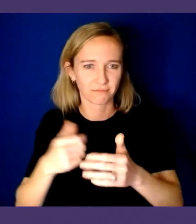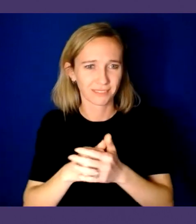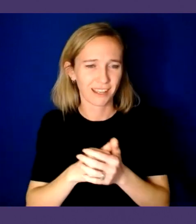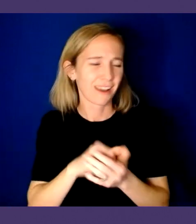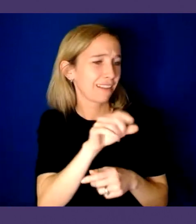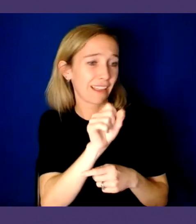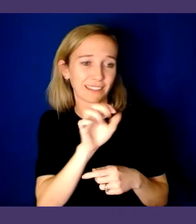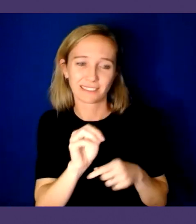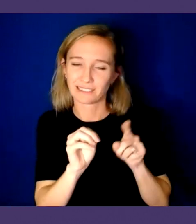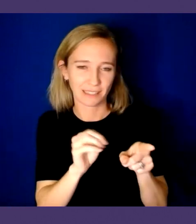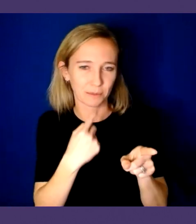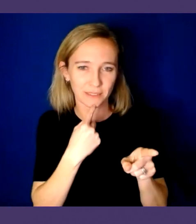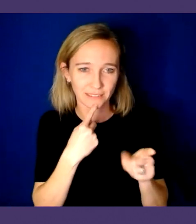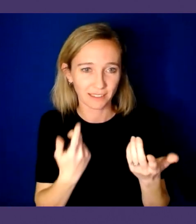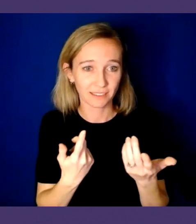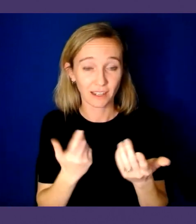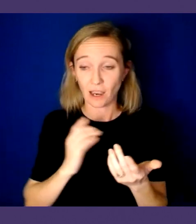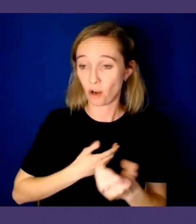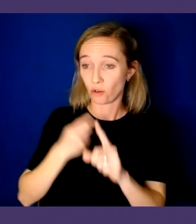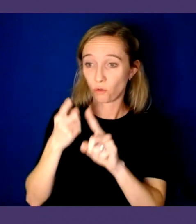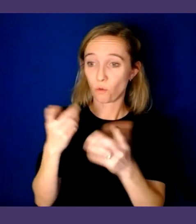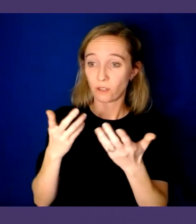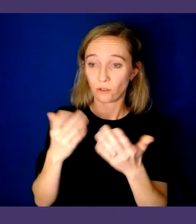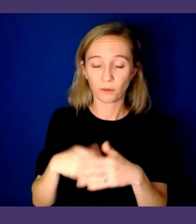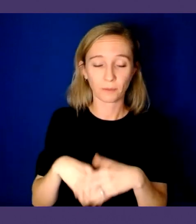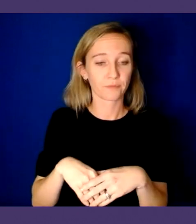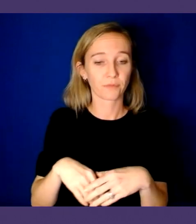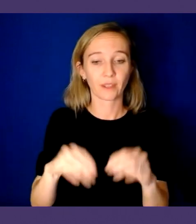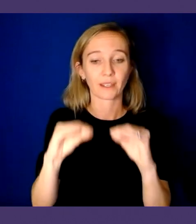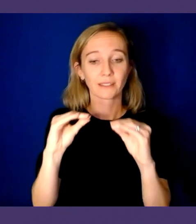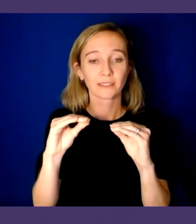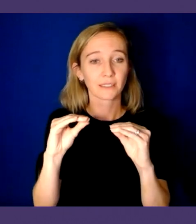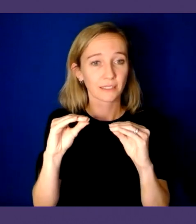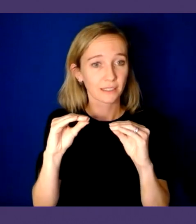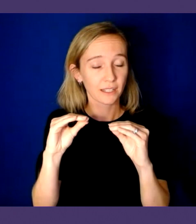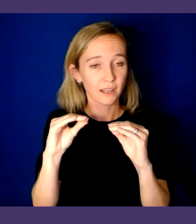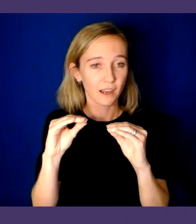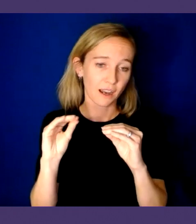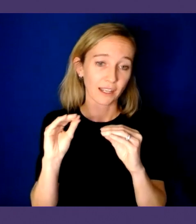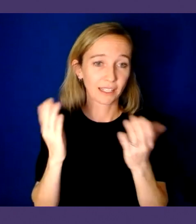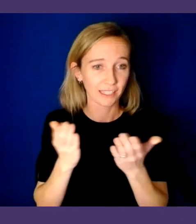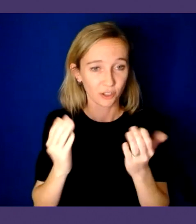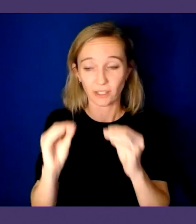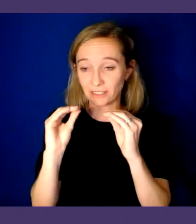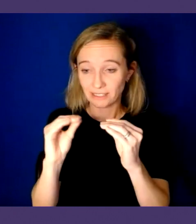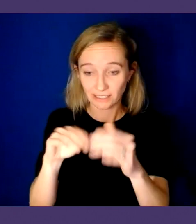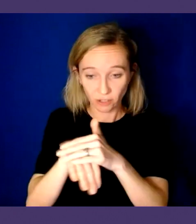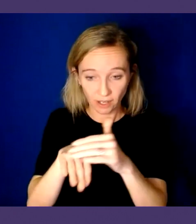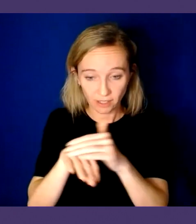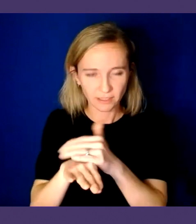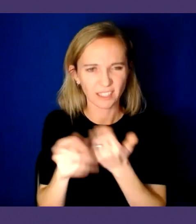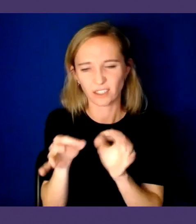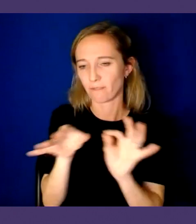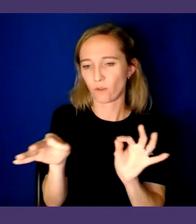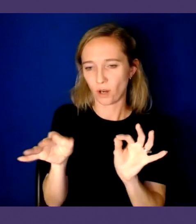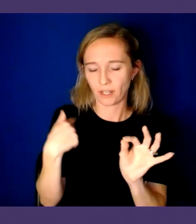Our goal at Teach Access, one of our phrases that we use a lot is we're about breadth more than depth.